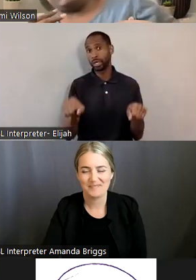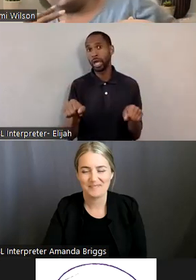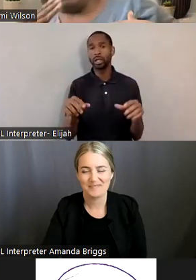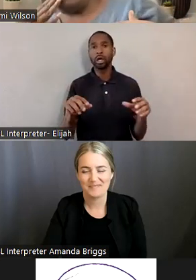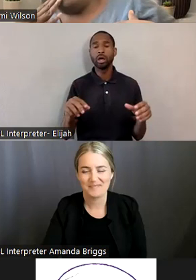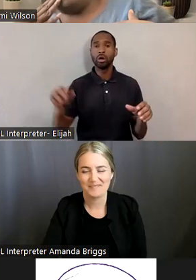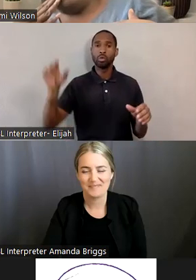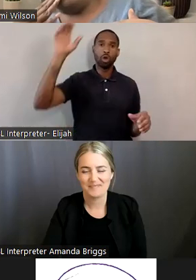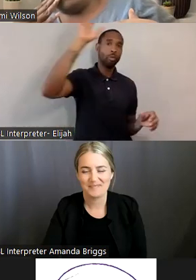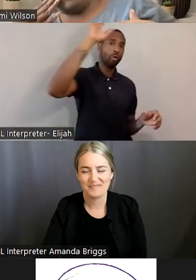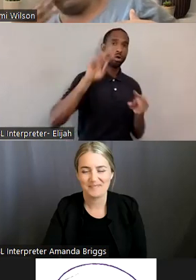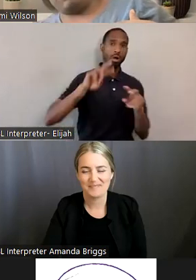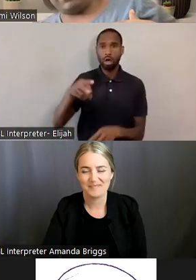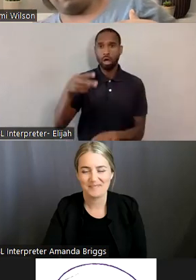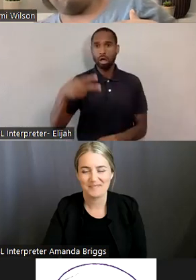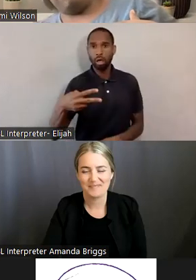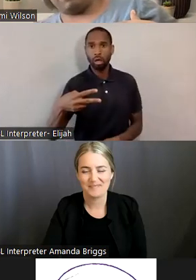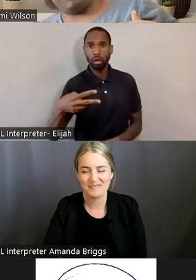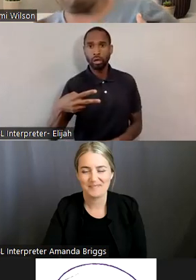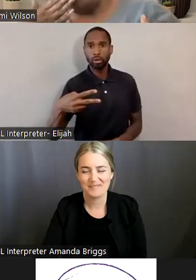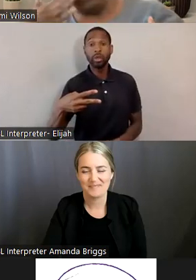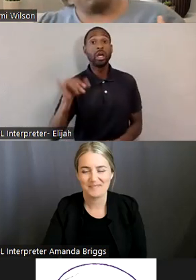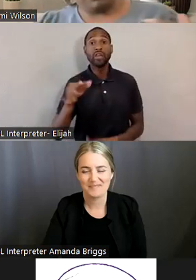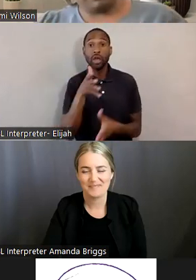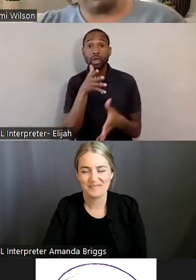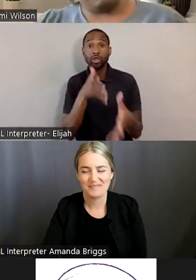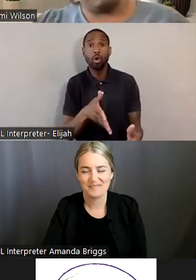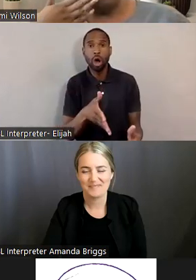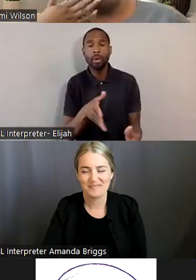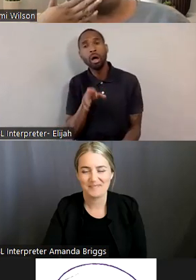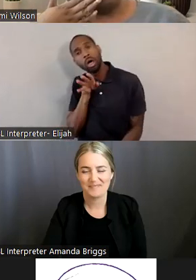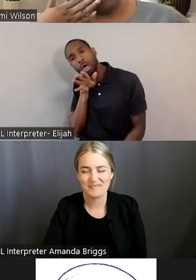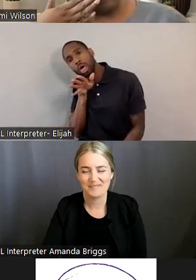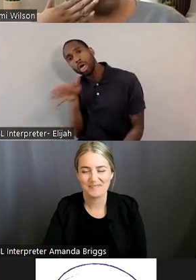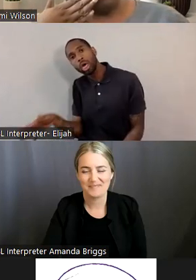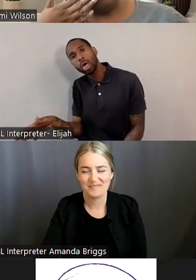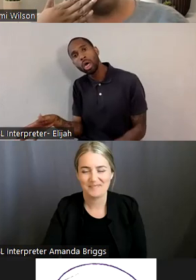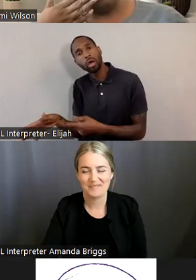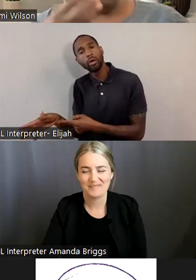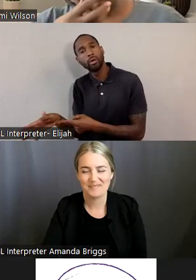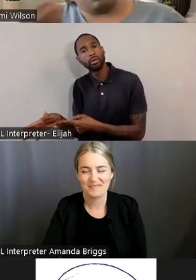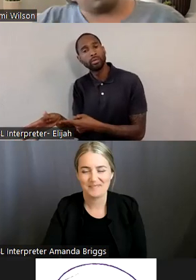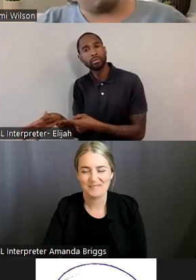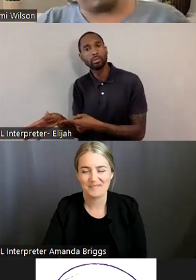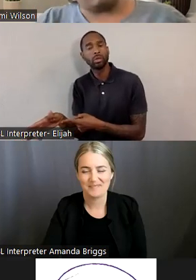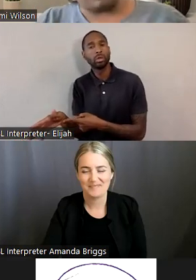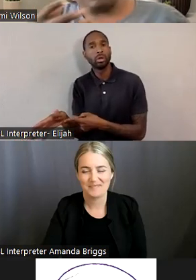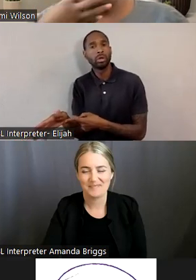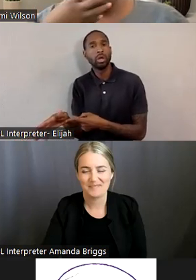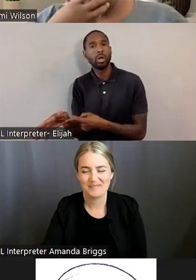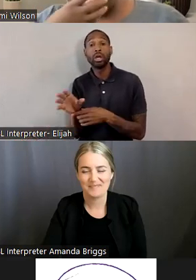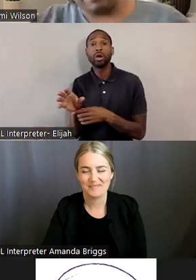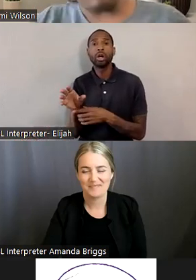over to the side. That way, if they vomit it will, the force of gravity will make it come